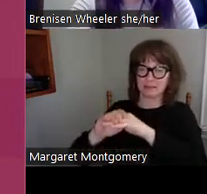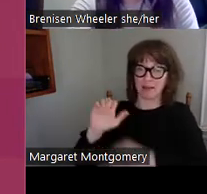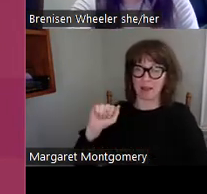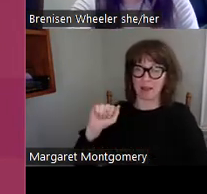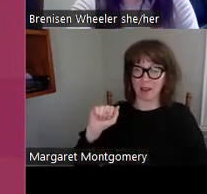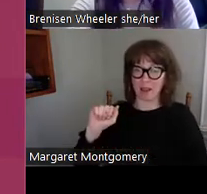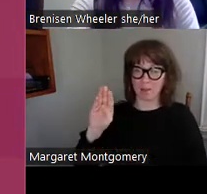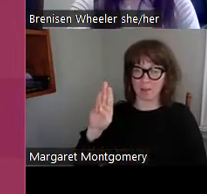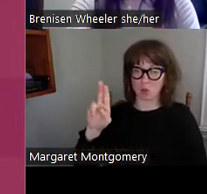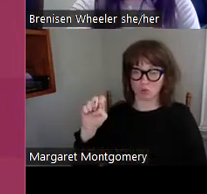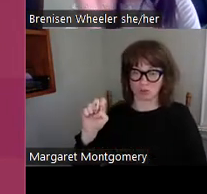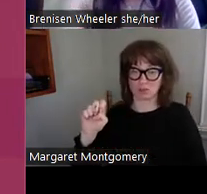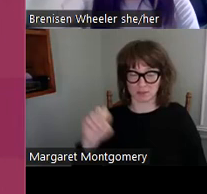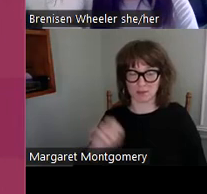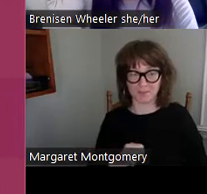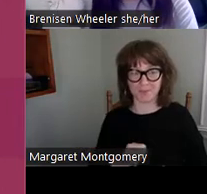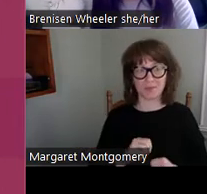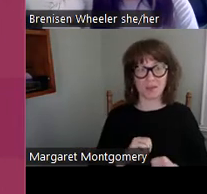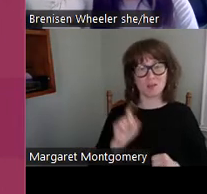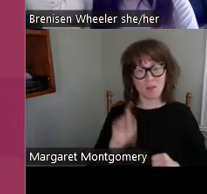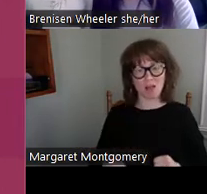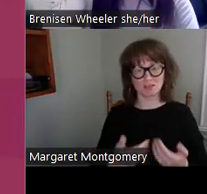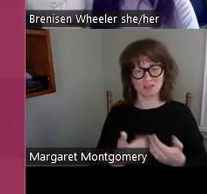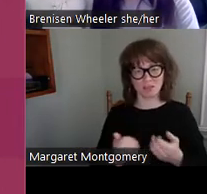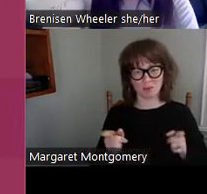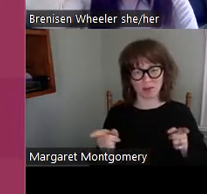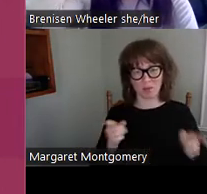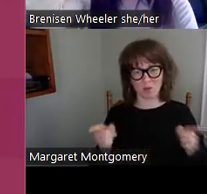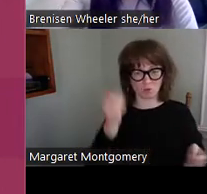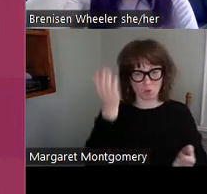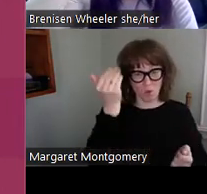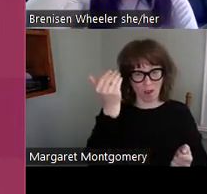13:04:13 conservation. And so this distinction is important, because often all of these are